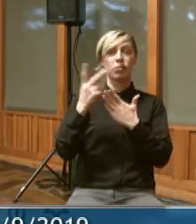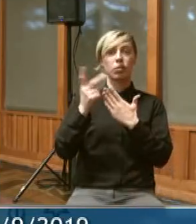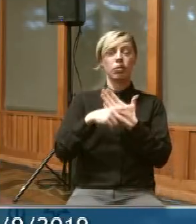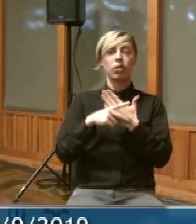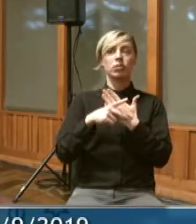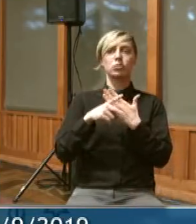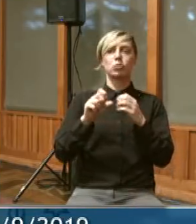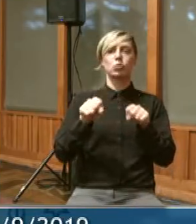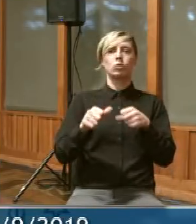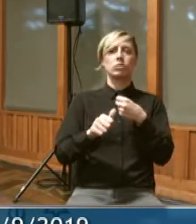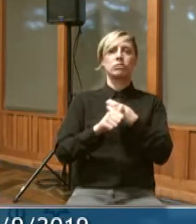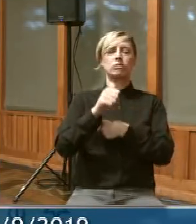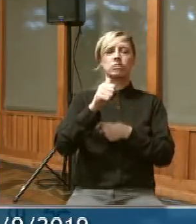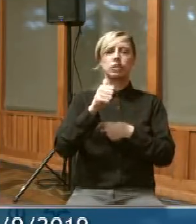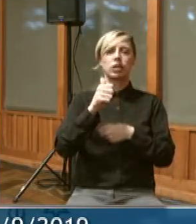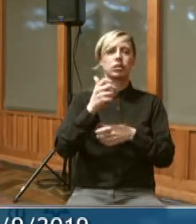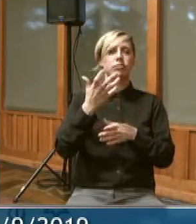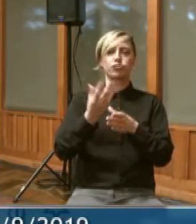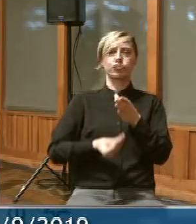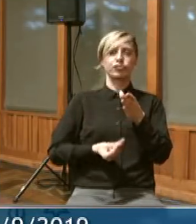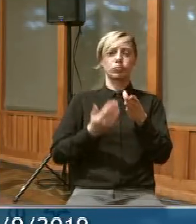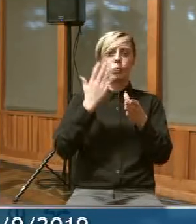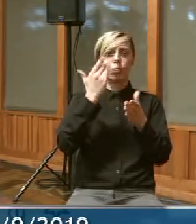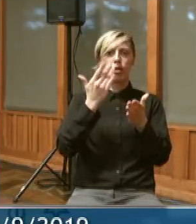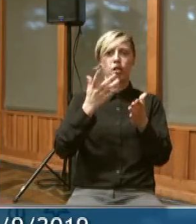APPRECIATE EVERYTHING OF THE PARKS AND REC.